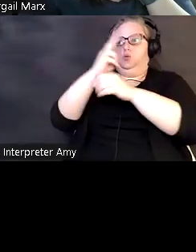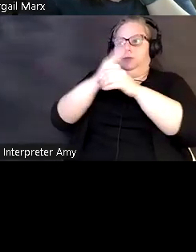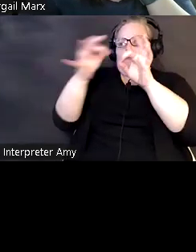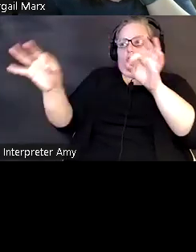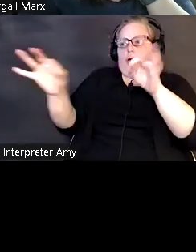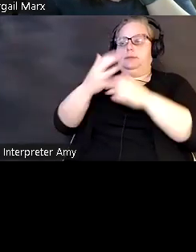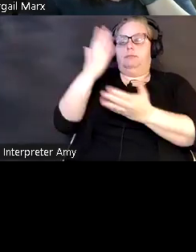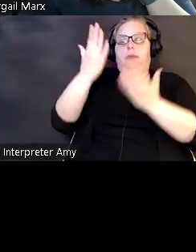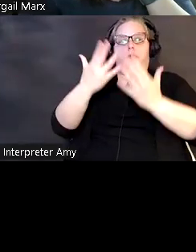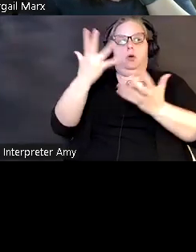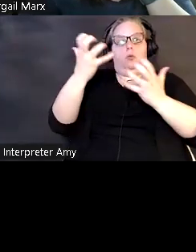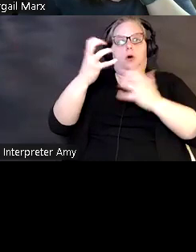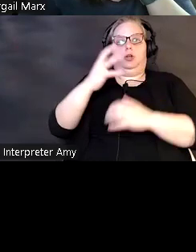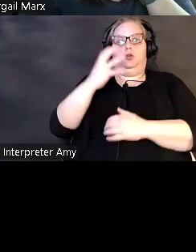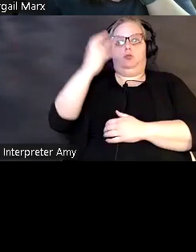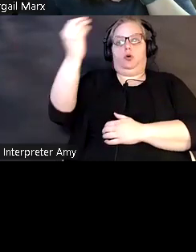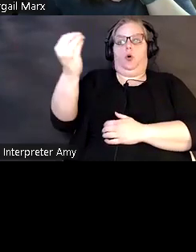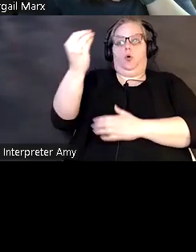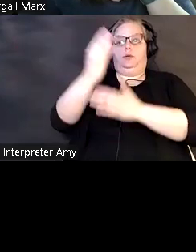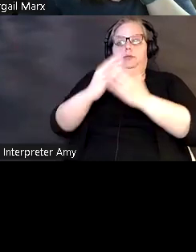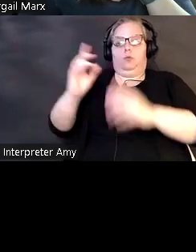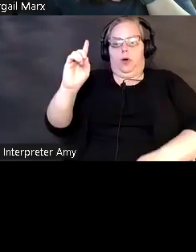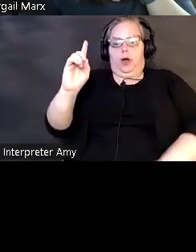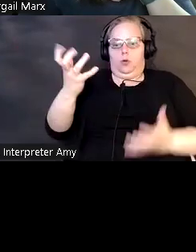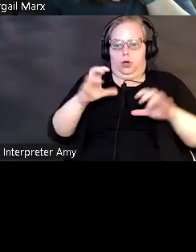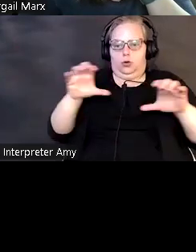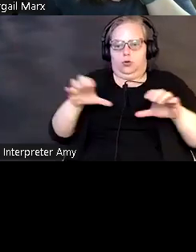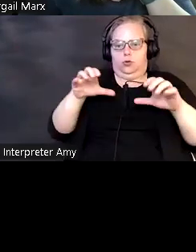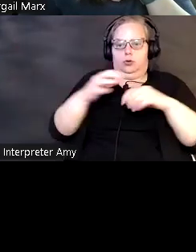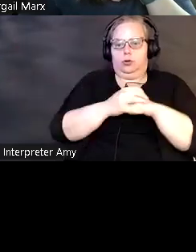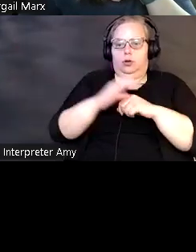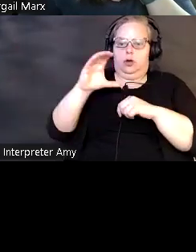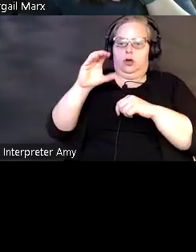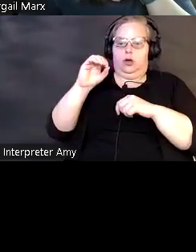saying -- when they want to do something, they're saying, Octonauts, let's do this!